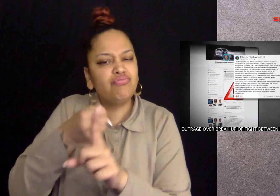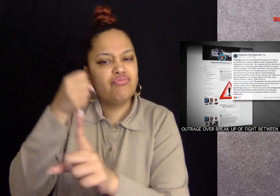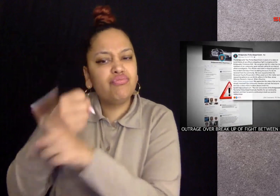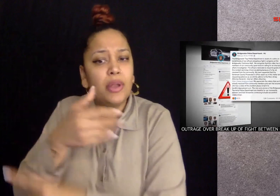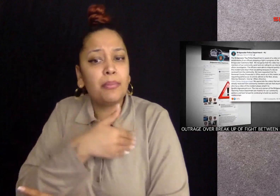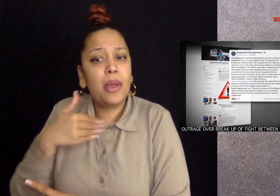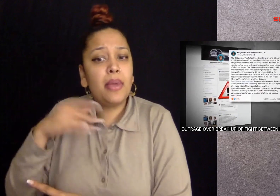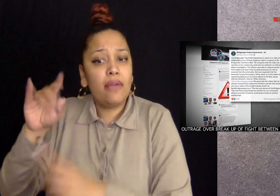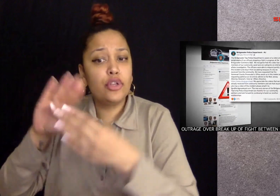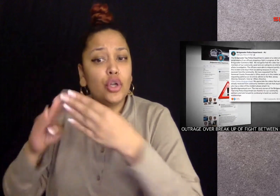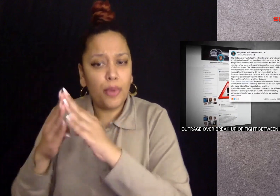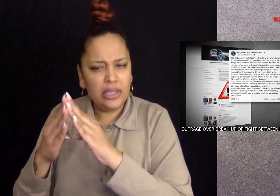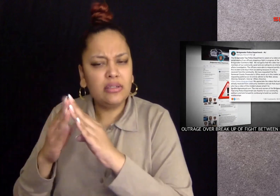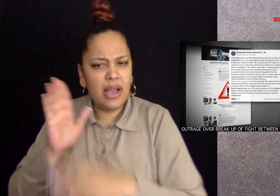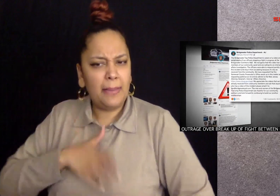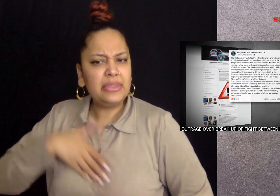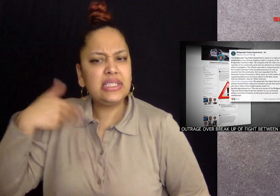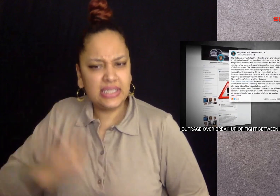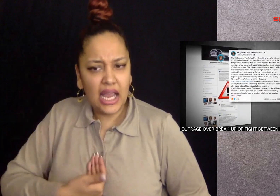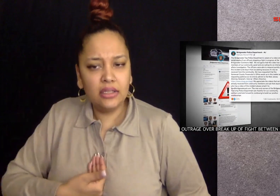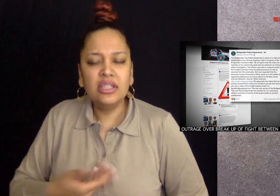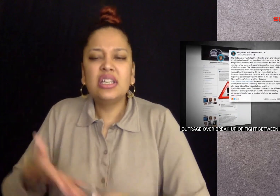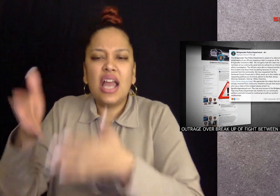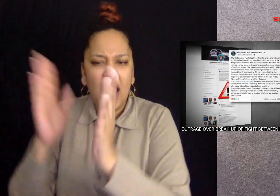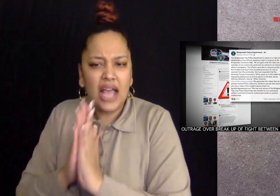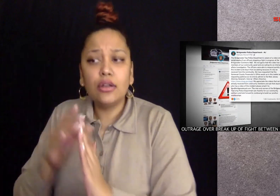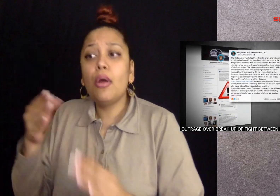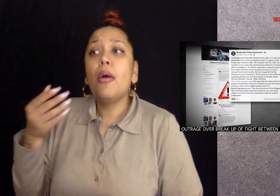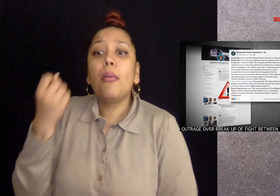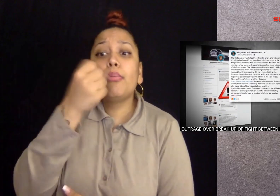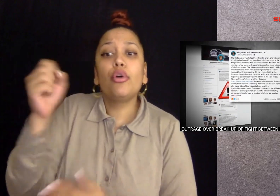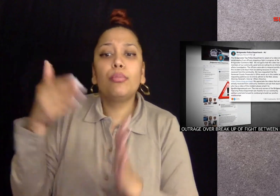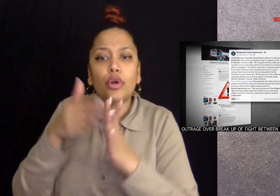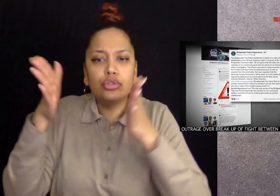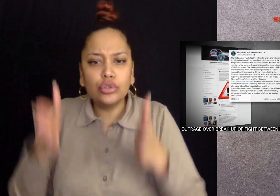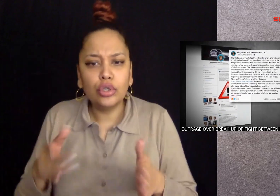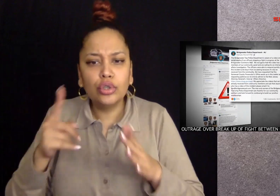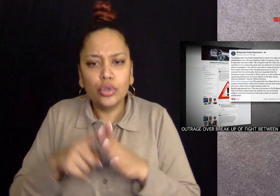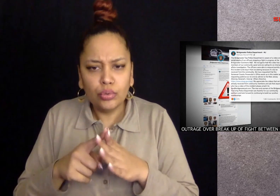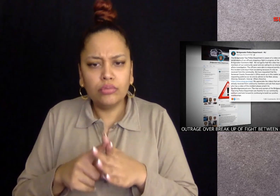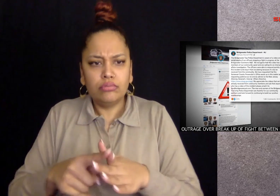say they know the video has upset members of the community and is asking County prosecutors